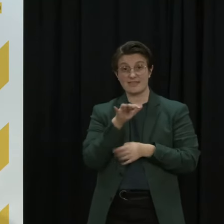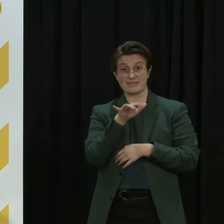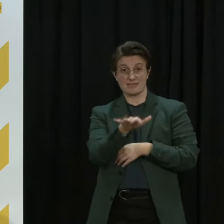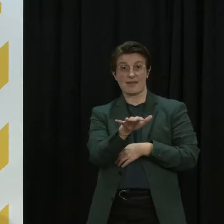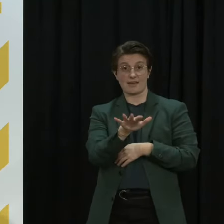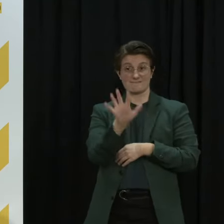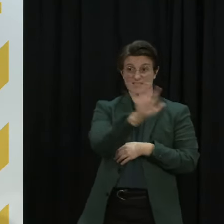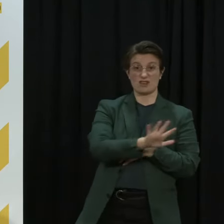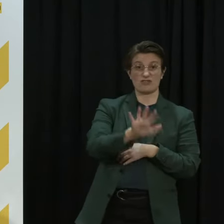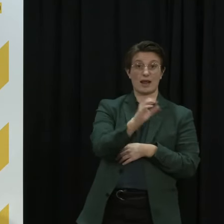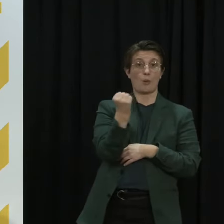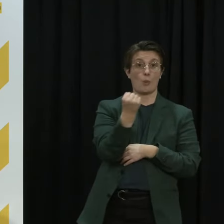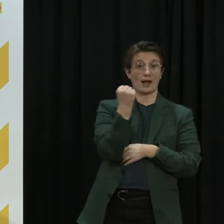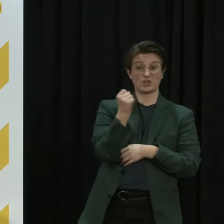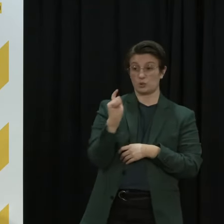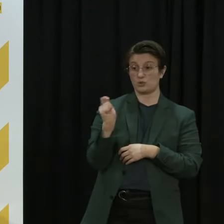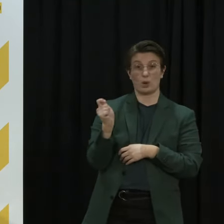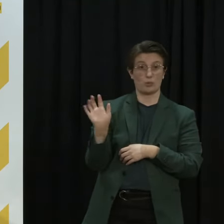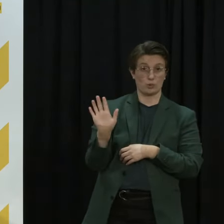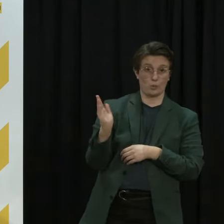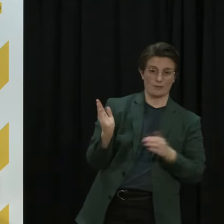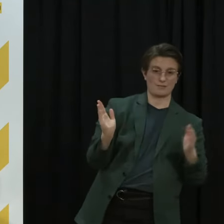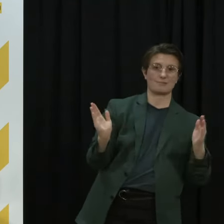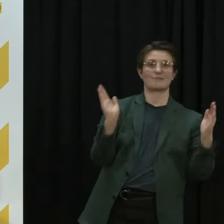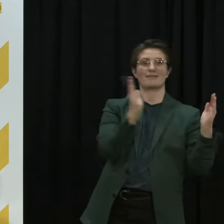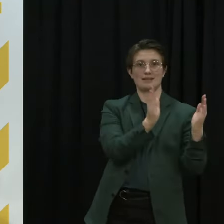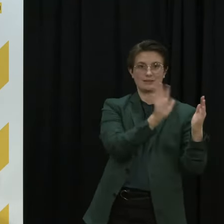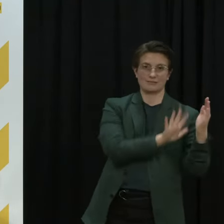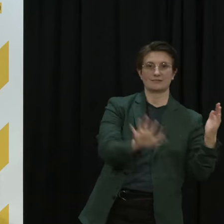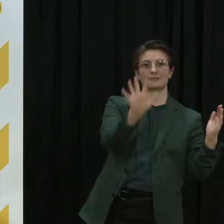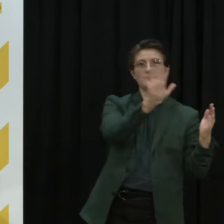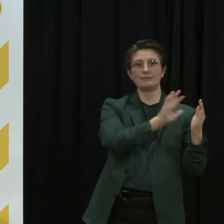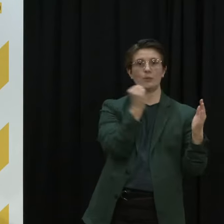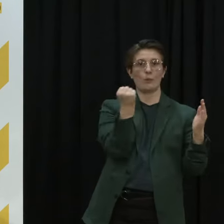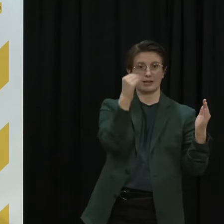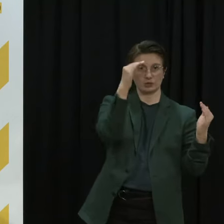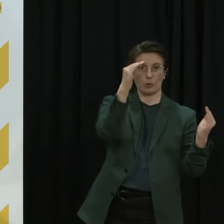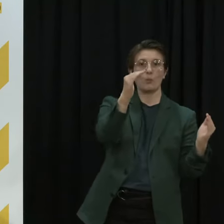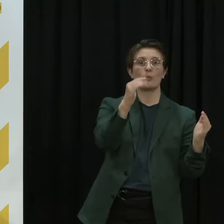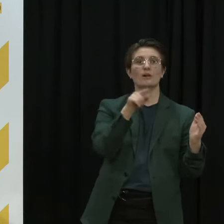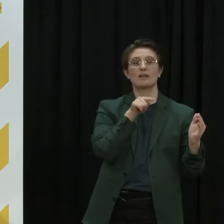travelling, please stay home. We do need people in the area to go out and get tested,